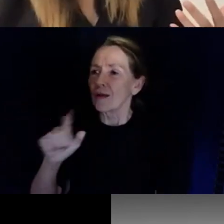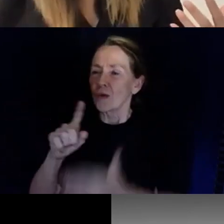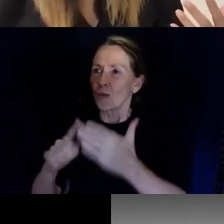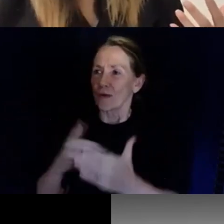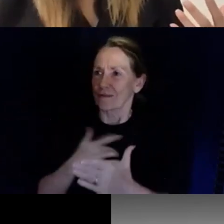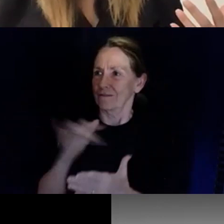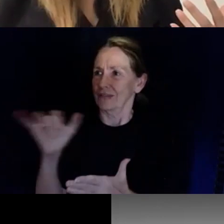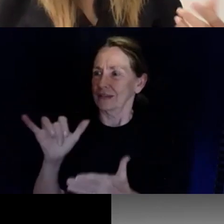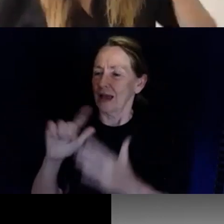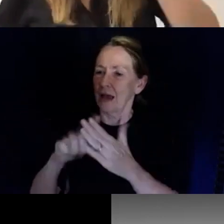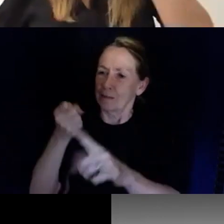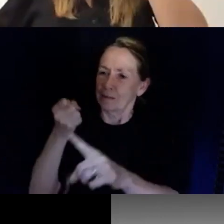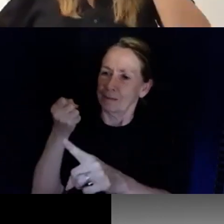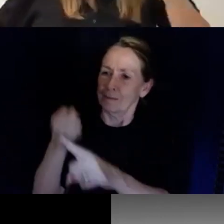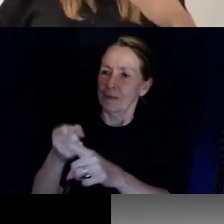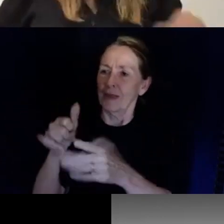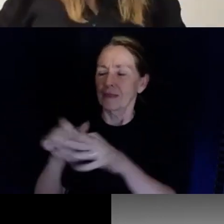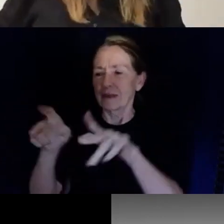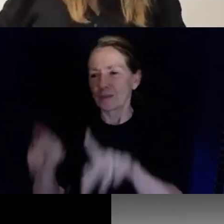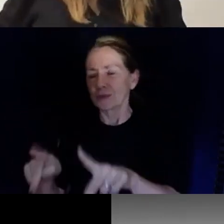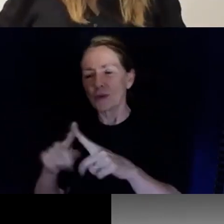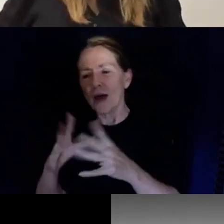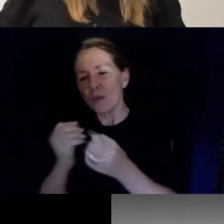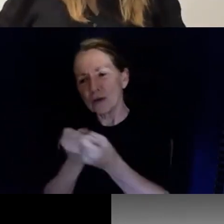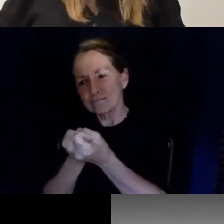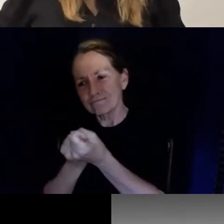AND THEN FOLKS WHO MAYBE SEPARATE FROM THAT AND SOLELY WORKING IN AN OFFICE AND NOT SEEING WHAT -- WHEN AN INDIVIDUAL GOES WITHOUT ACCESS, WHAT THAT LOOKS LIKE.